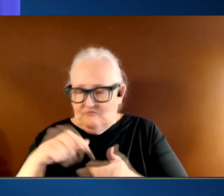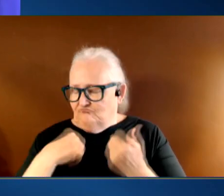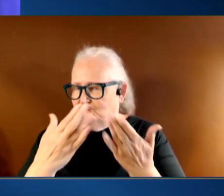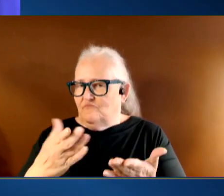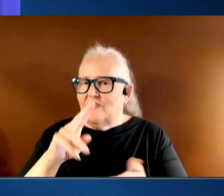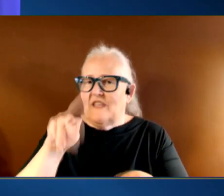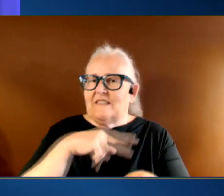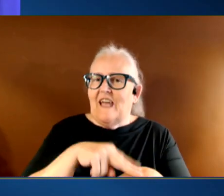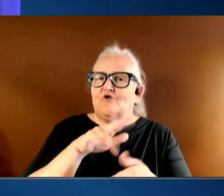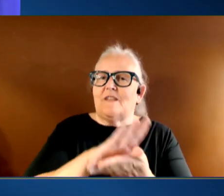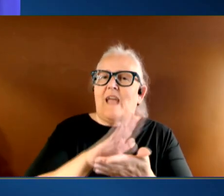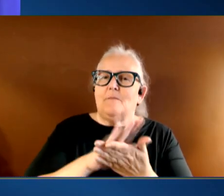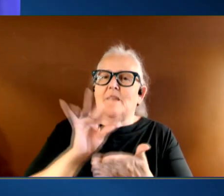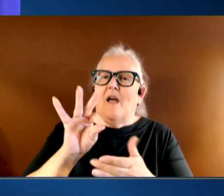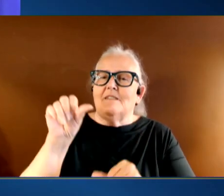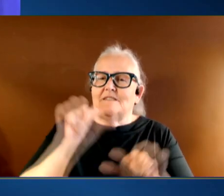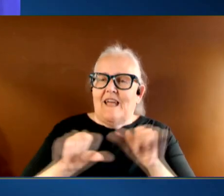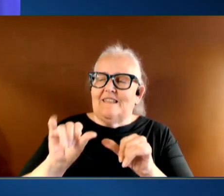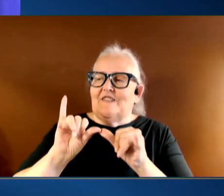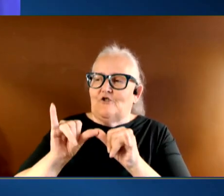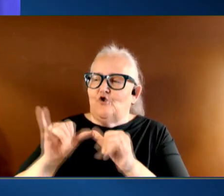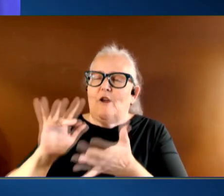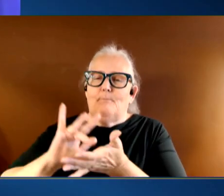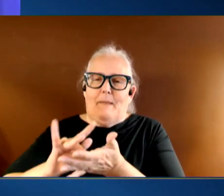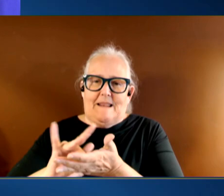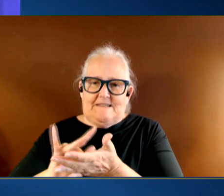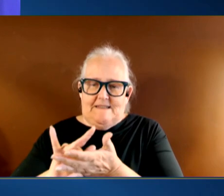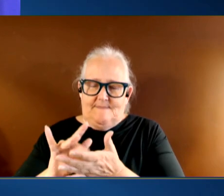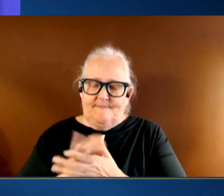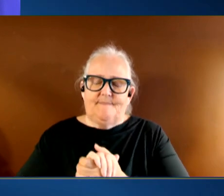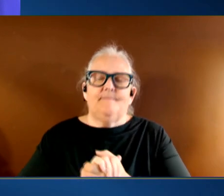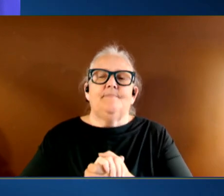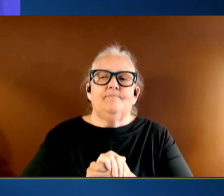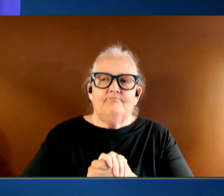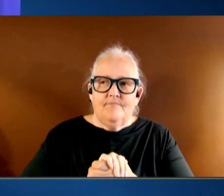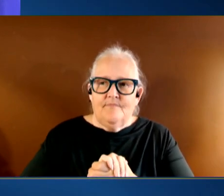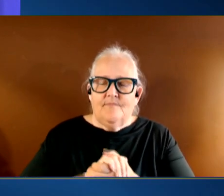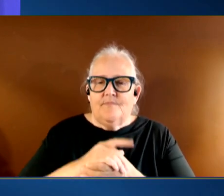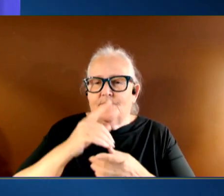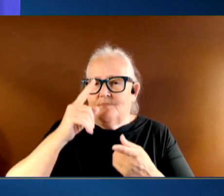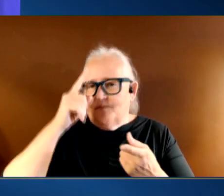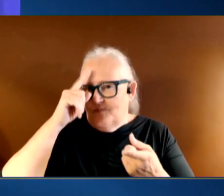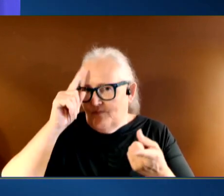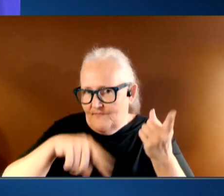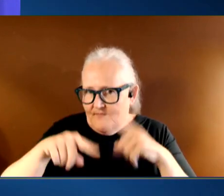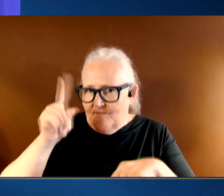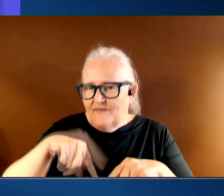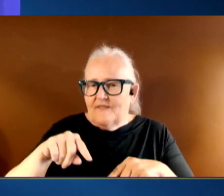Science, Engineering, and Medicine. The consensus study for sickle cell disease. I think you should